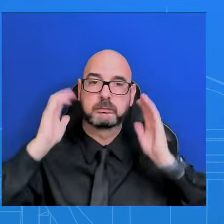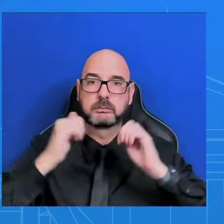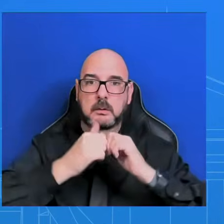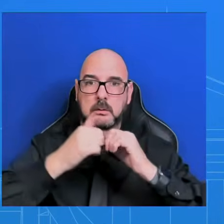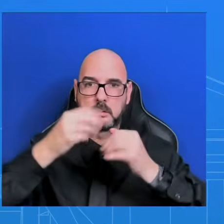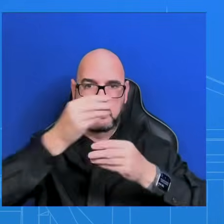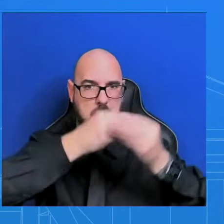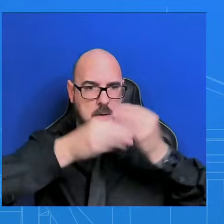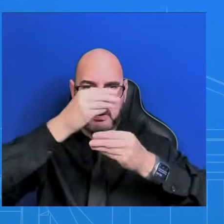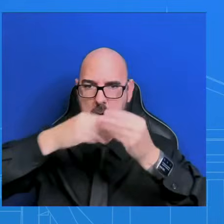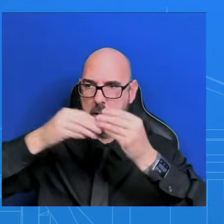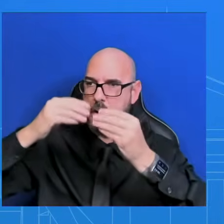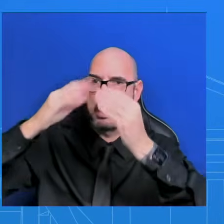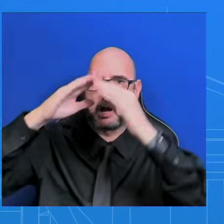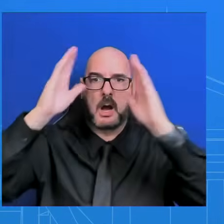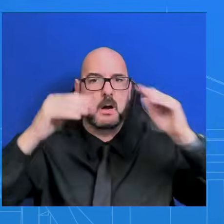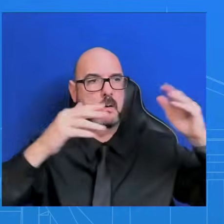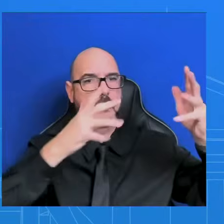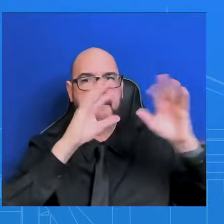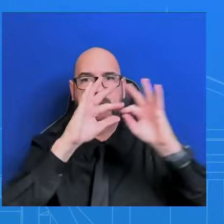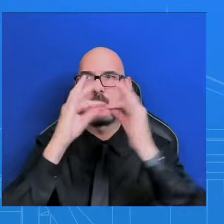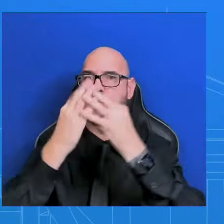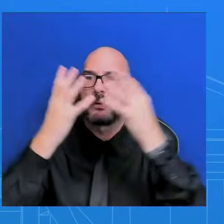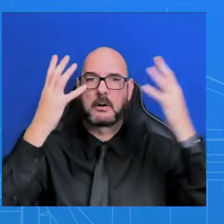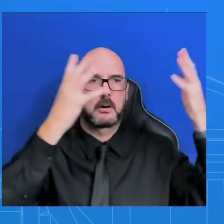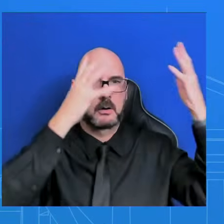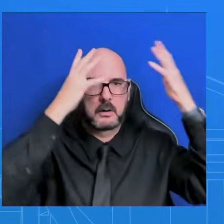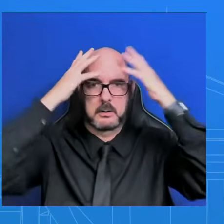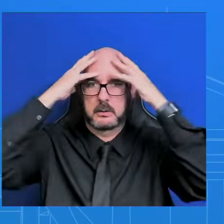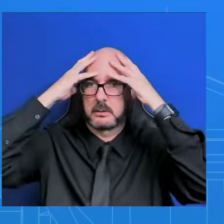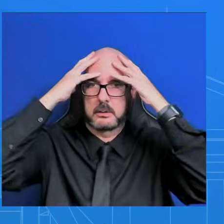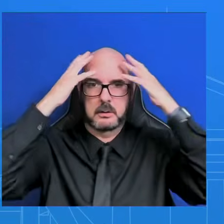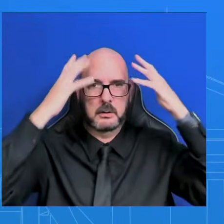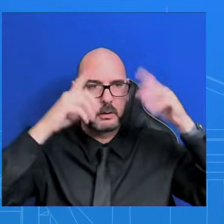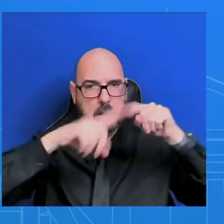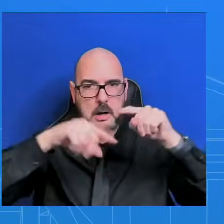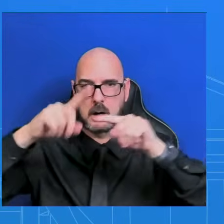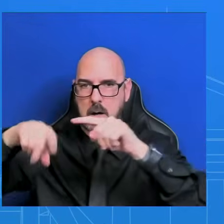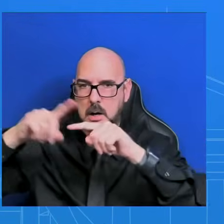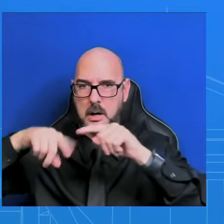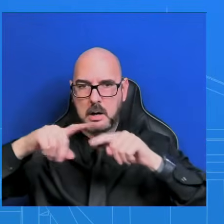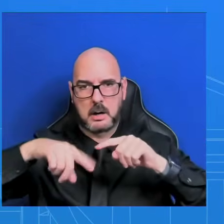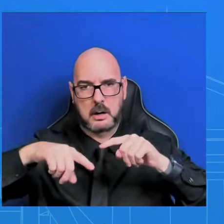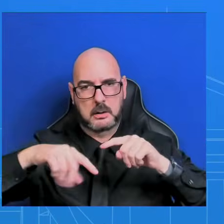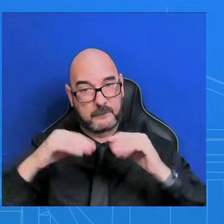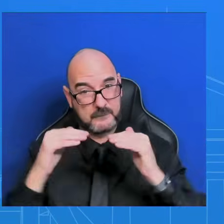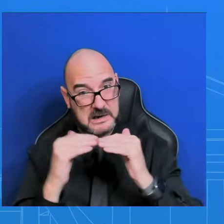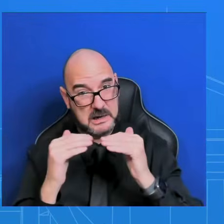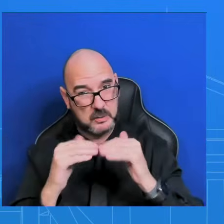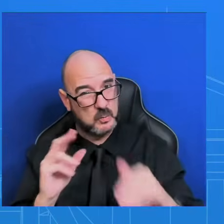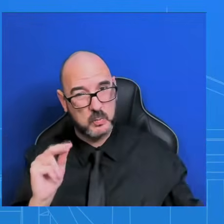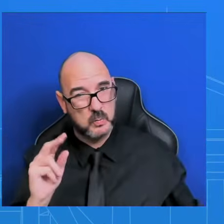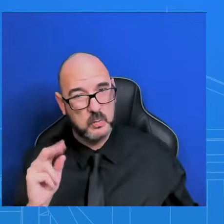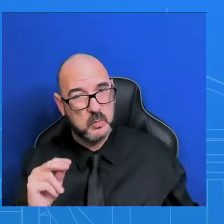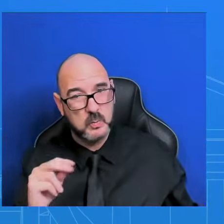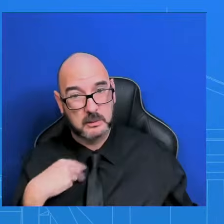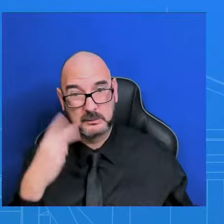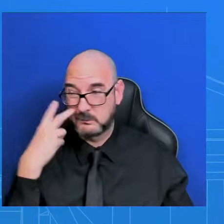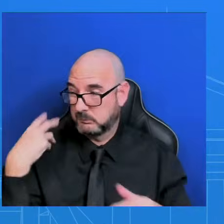be able to buy a home. Right? And so, this is what we have -- we've seen over the past several decades. And the President has been very clear: